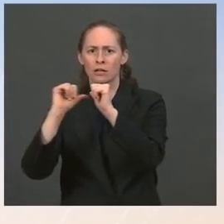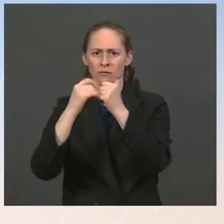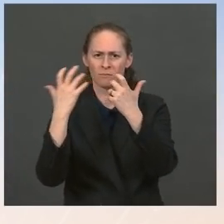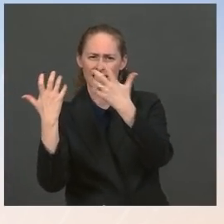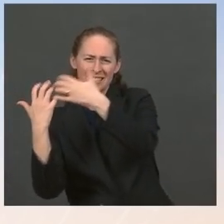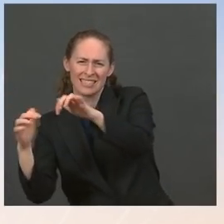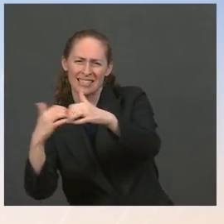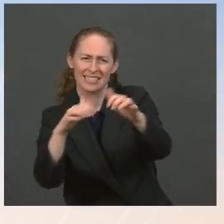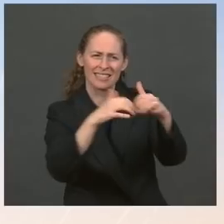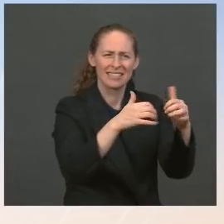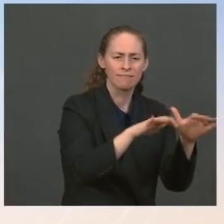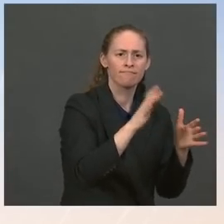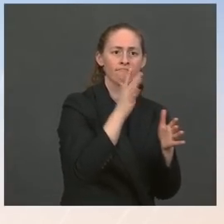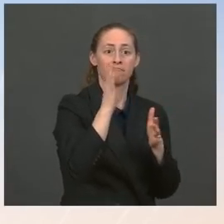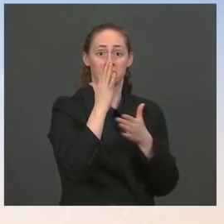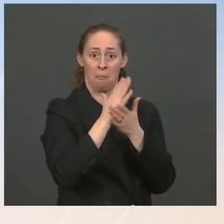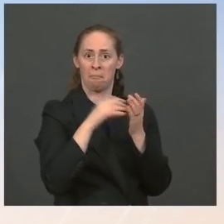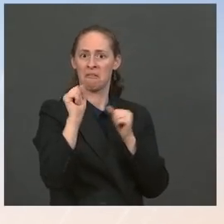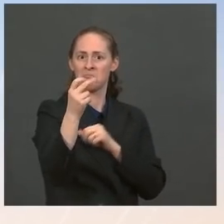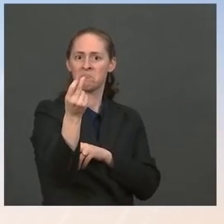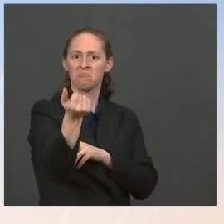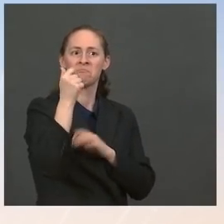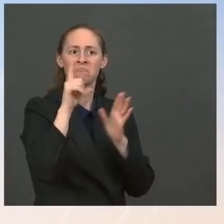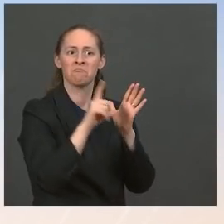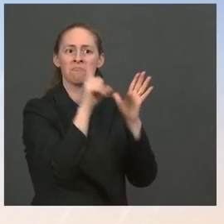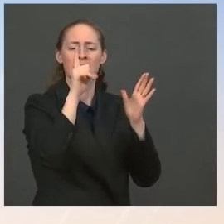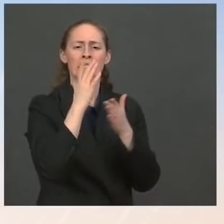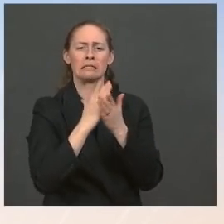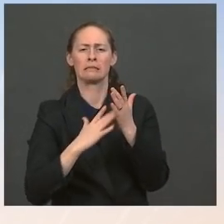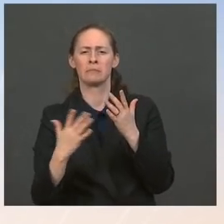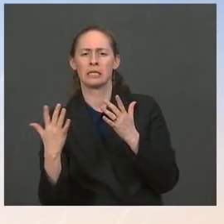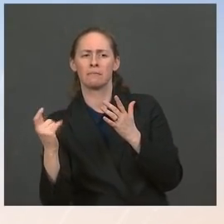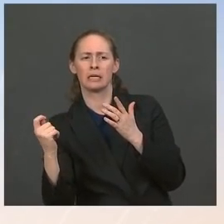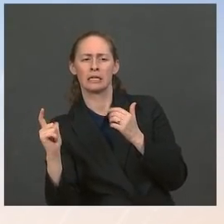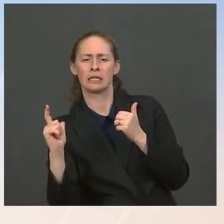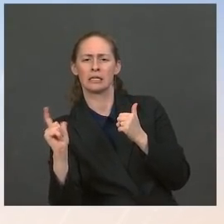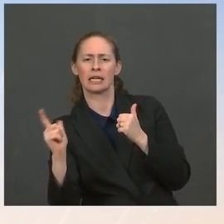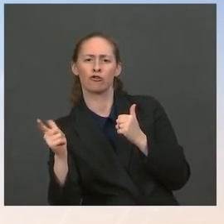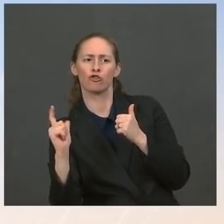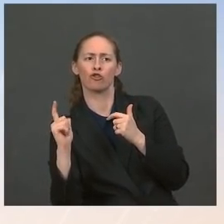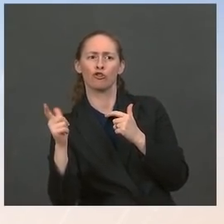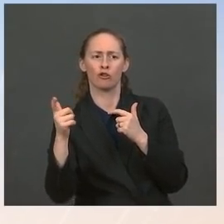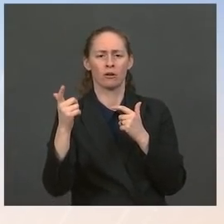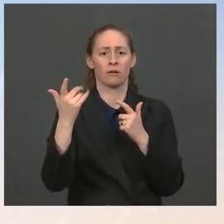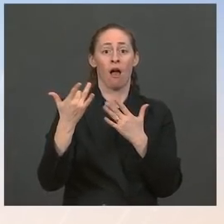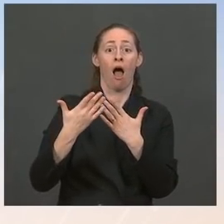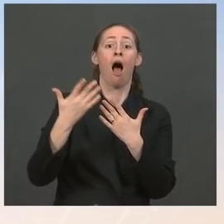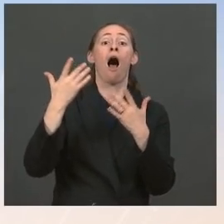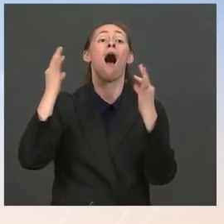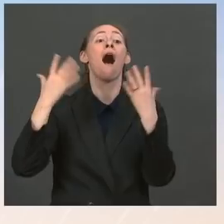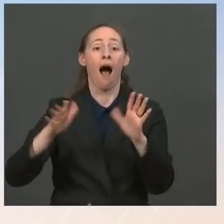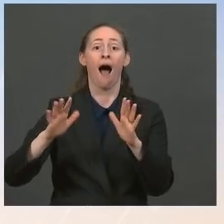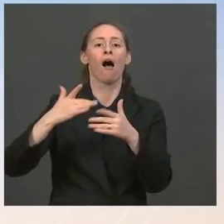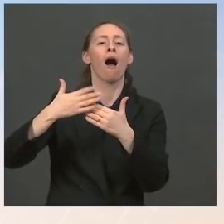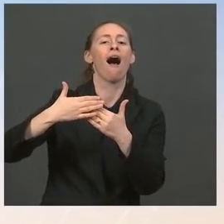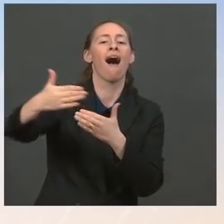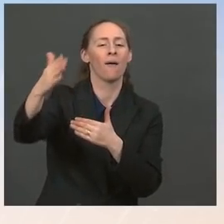But again, this is about many, many, years ahead, starting now. Ms. Jean-Pierre: Go ahead, . The Press: Secretary -- Ms. Jean-Pierre: You go first, and then